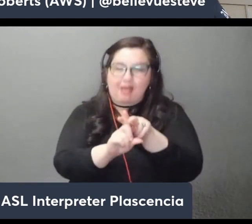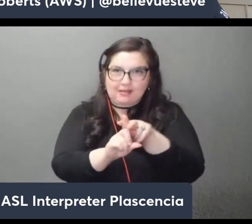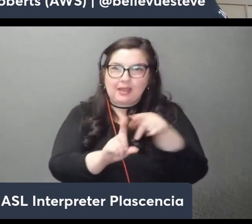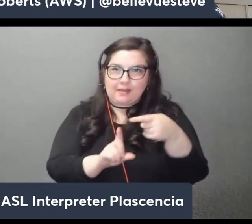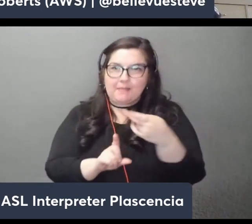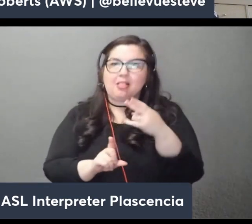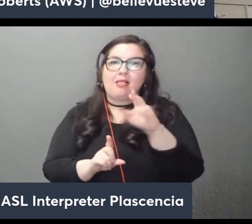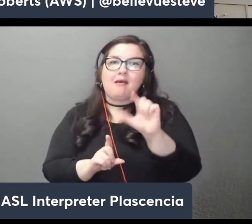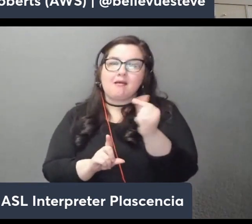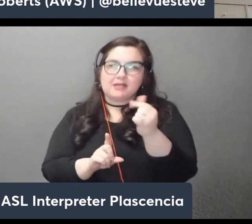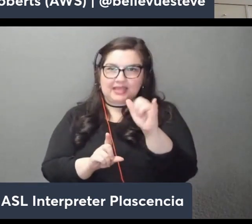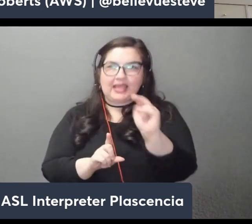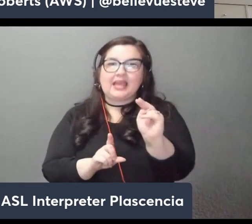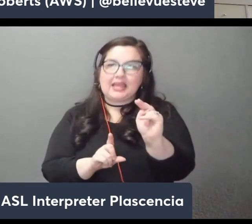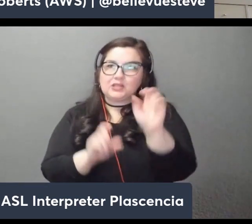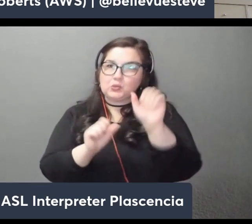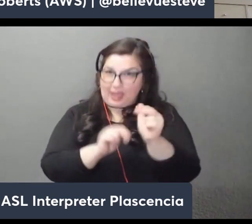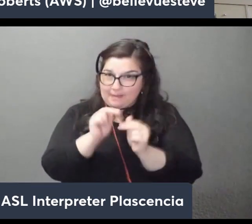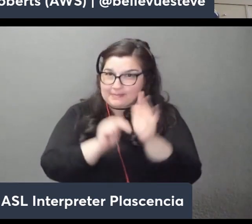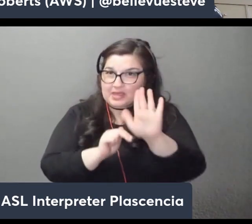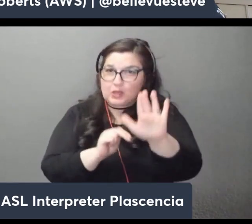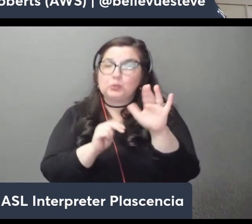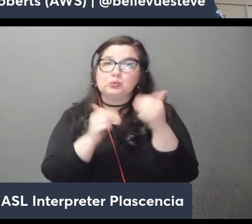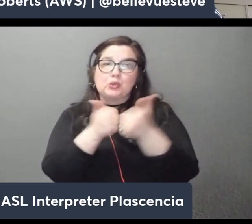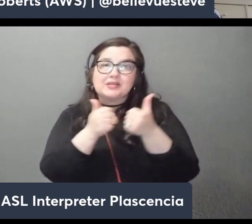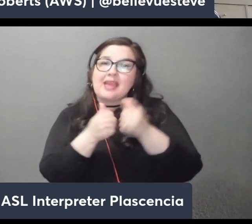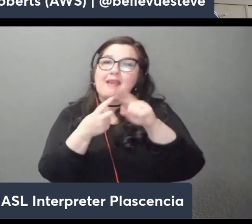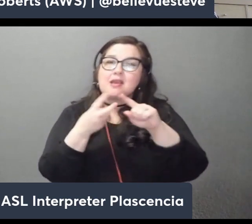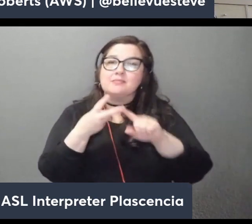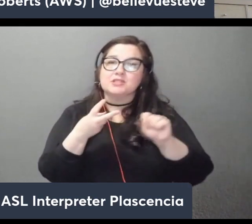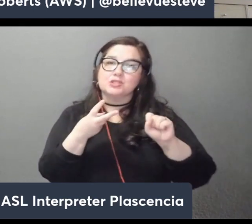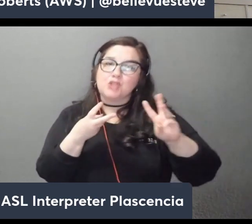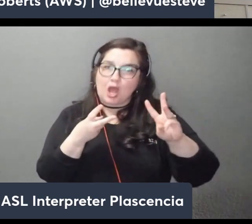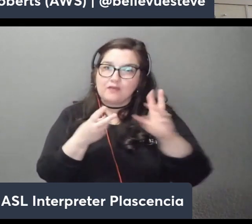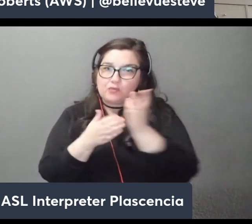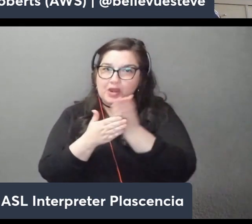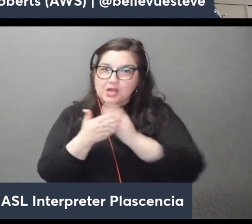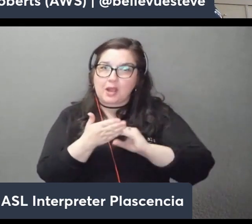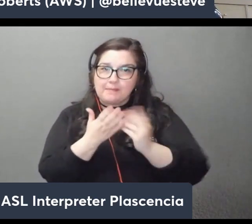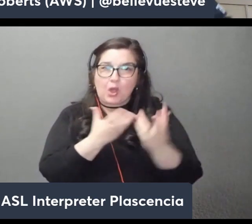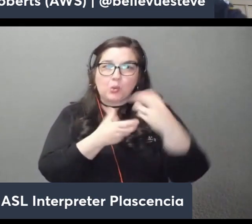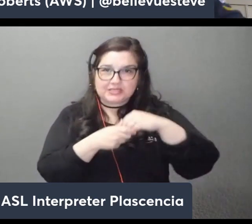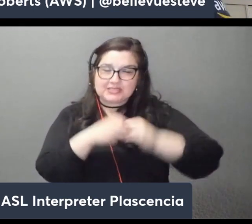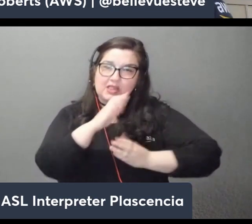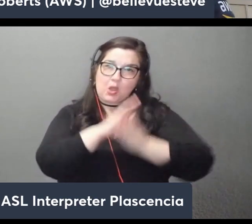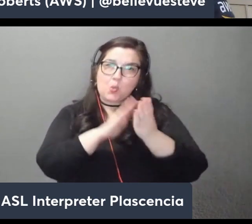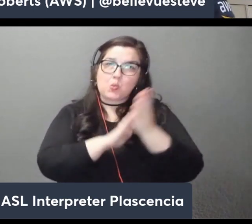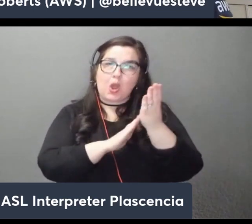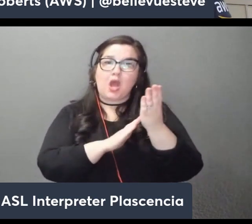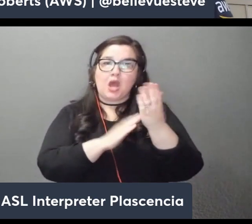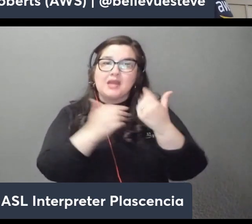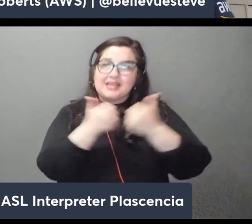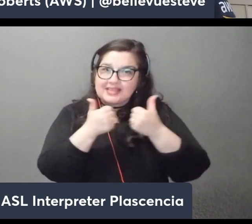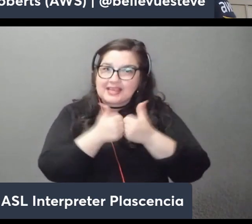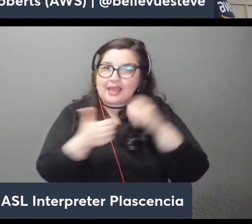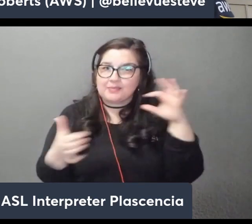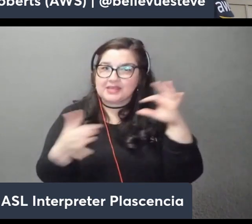It basic gives you all the software components that run in the actual game to connect to our service.